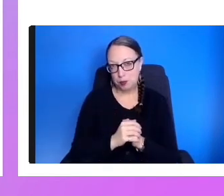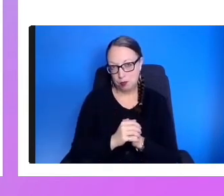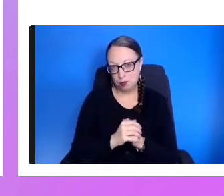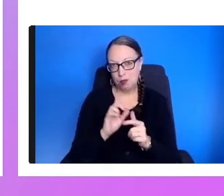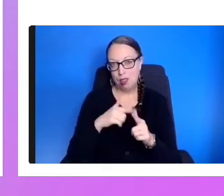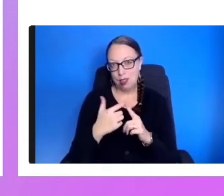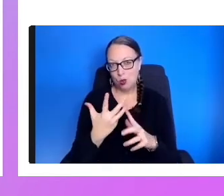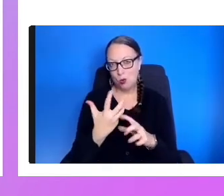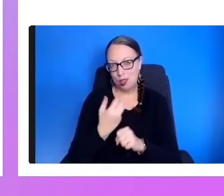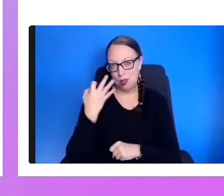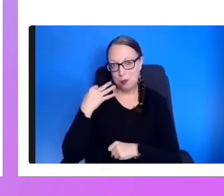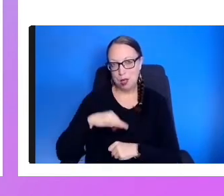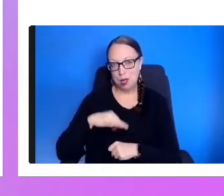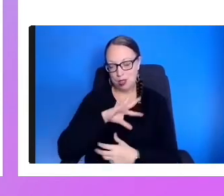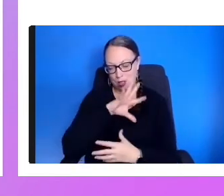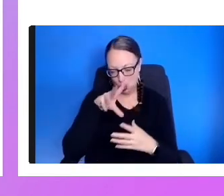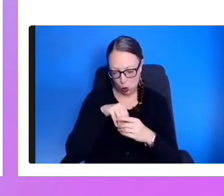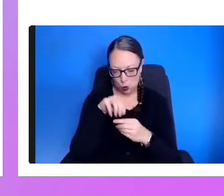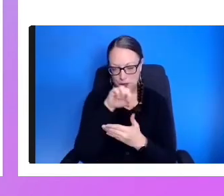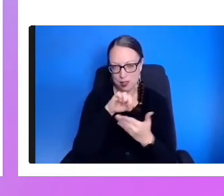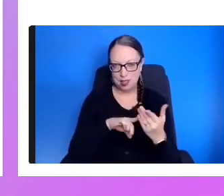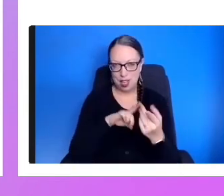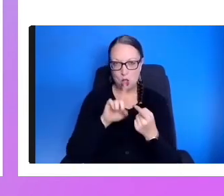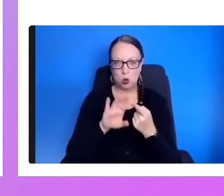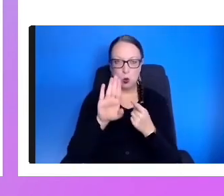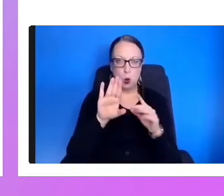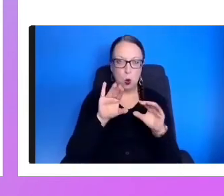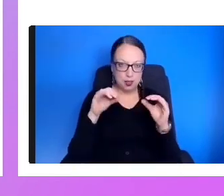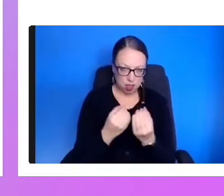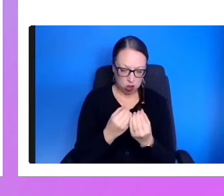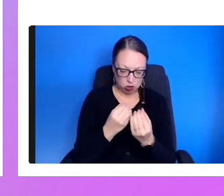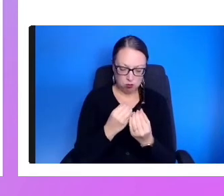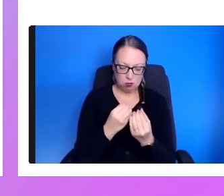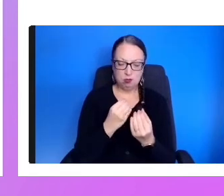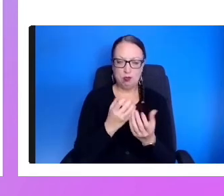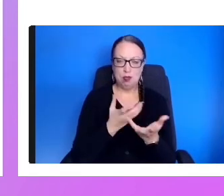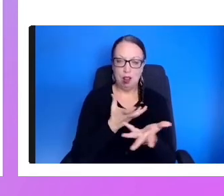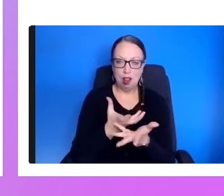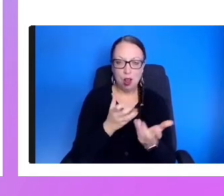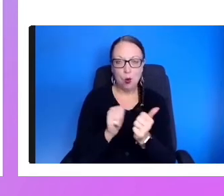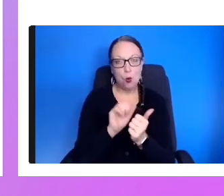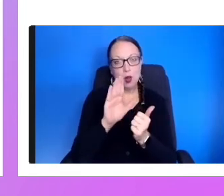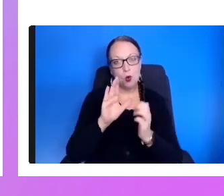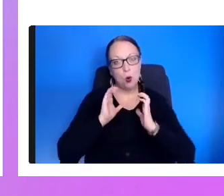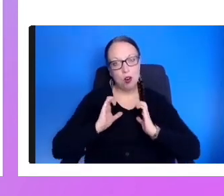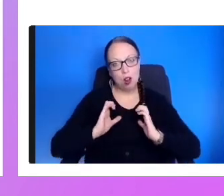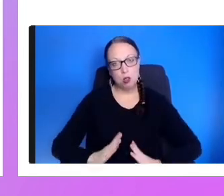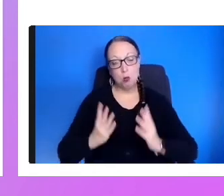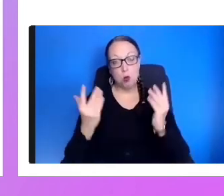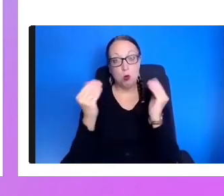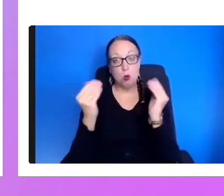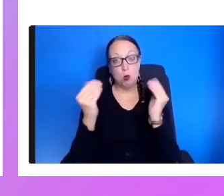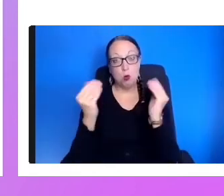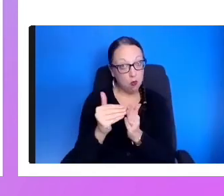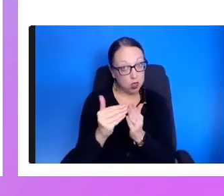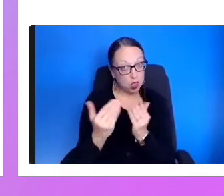of inclusive design into your organization. Engage with your edge customers more often more broadly in more ways that are suitable